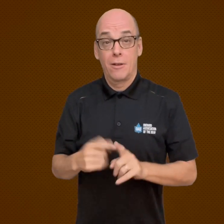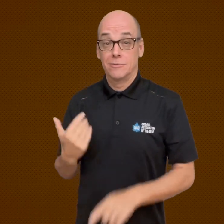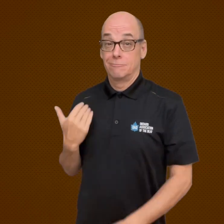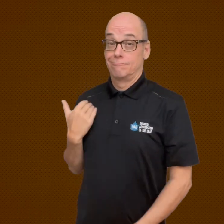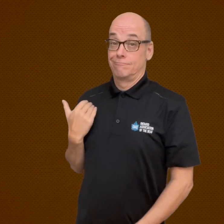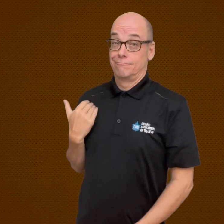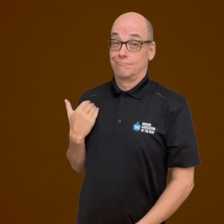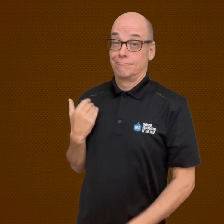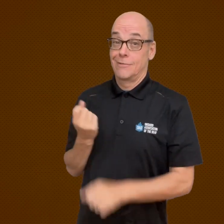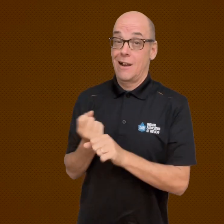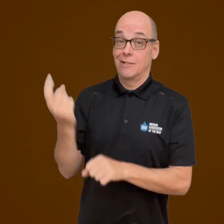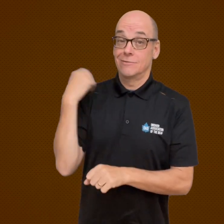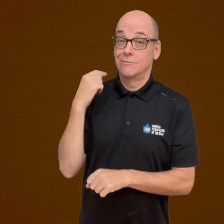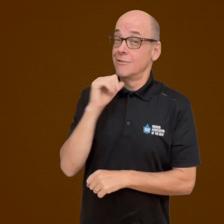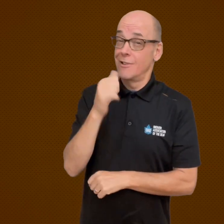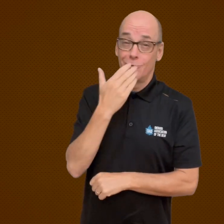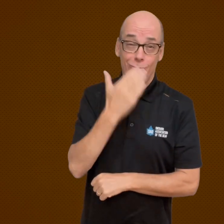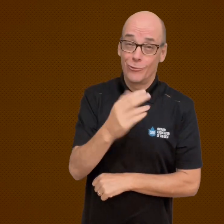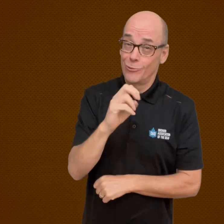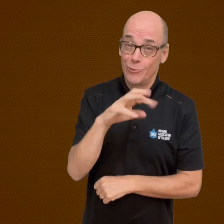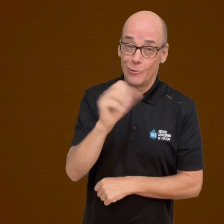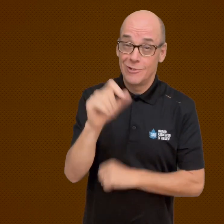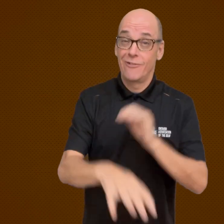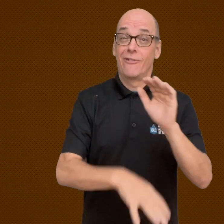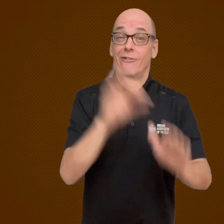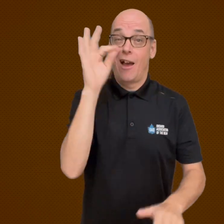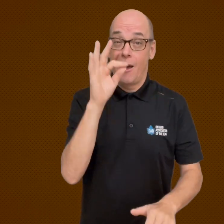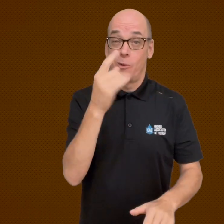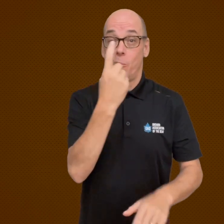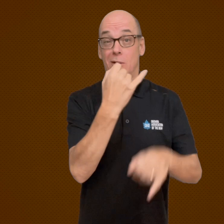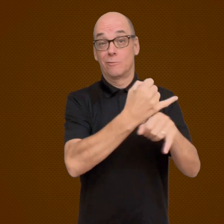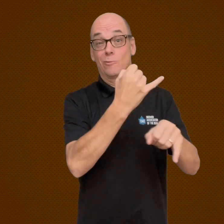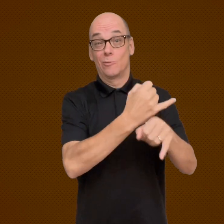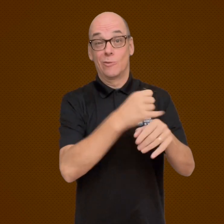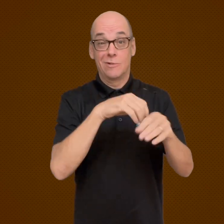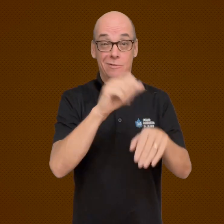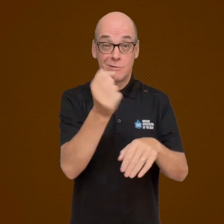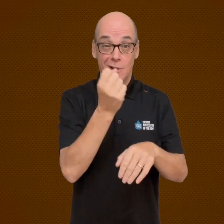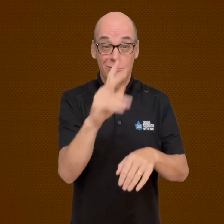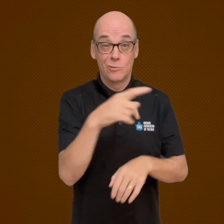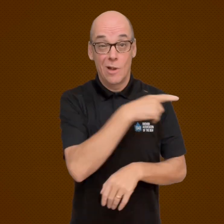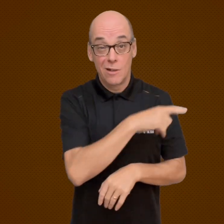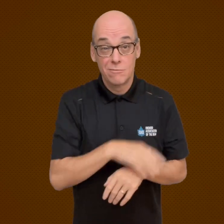until last year when we received the news that the bodies of